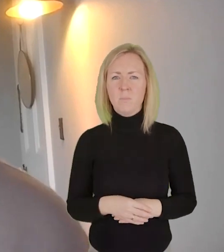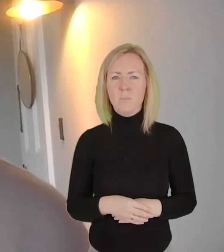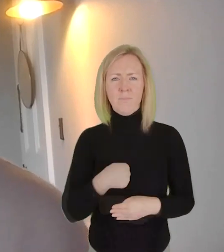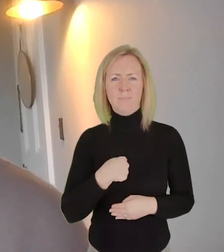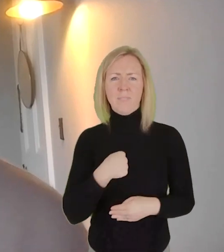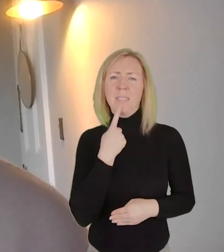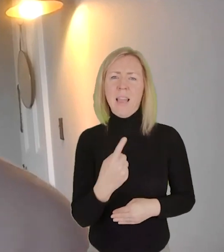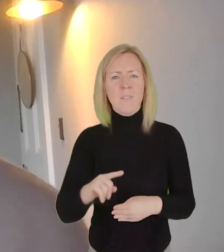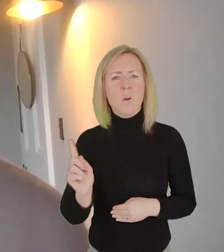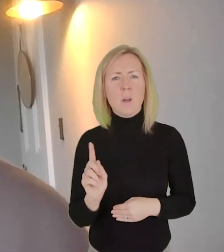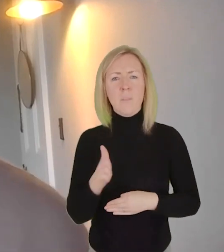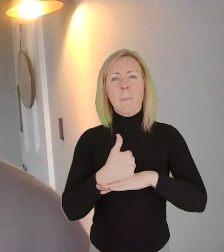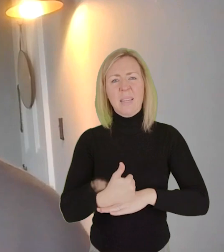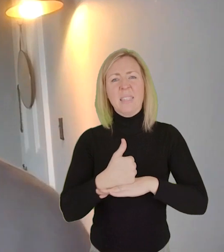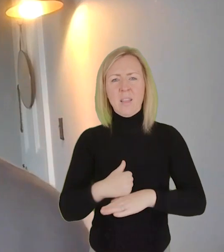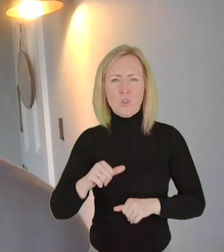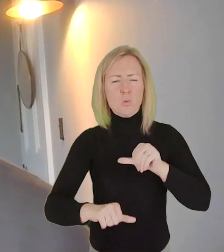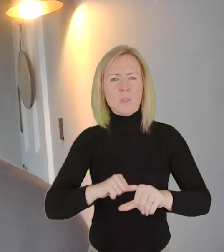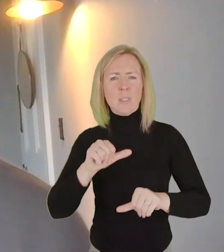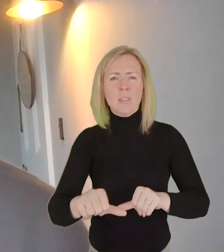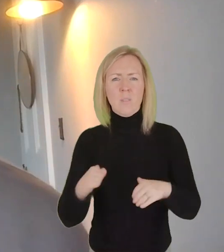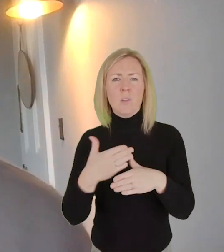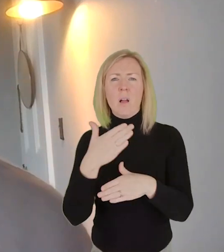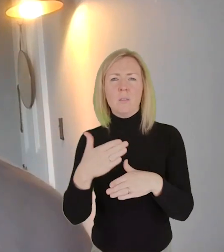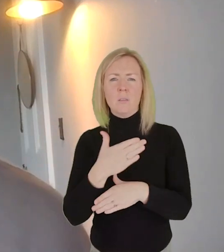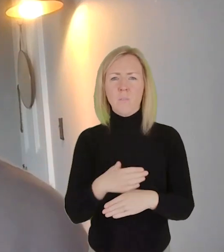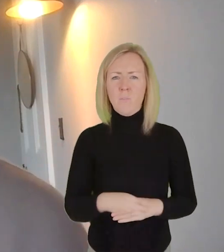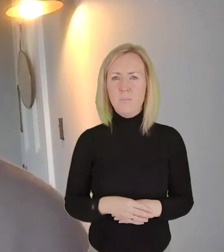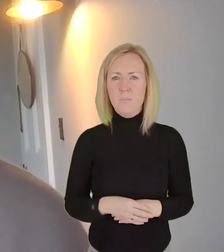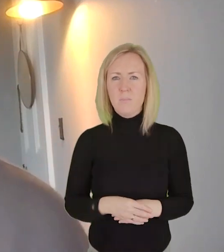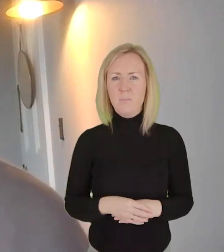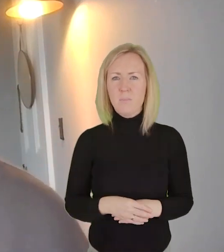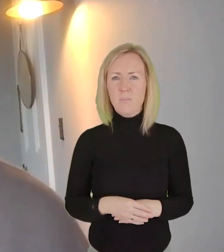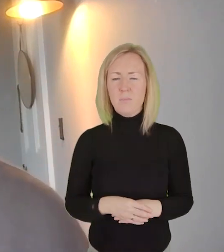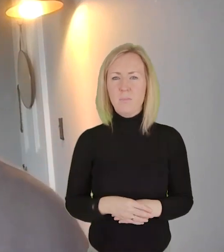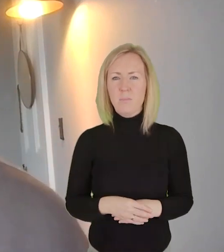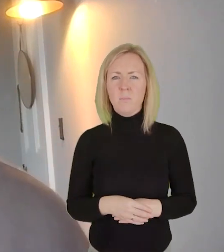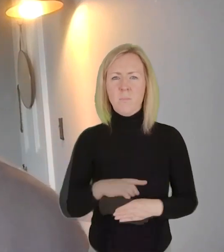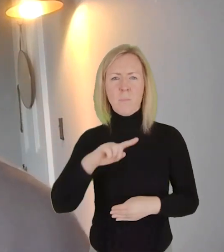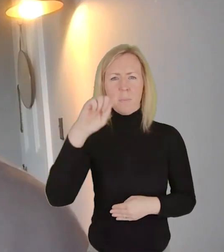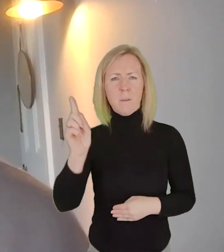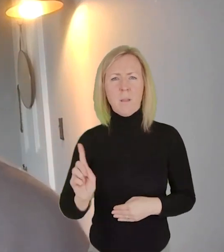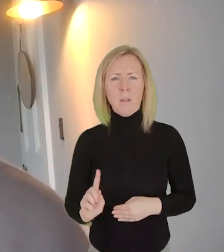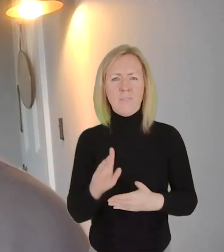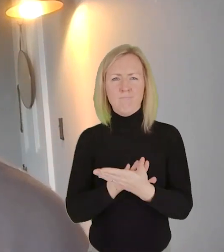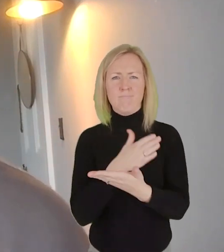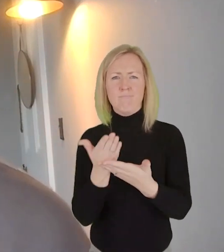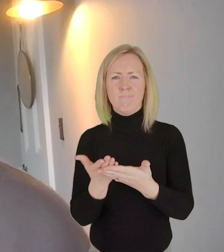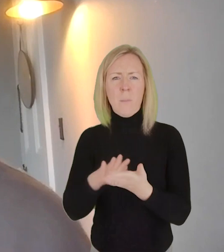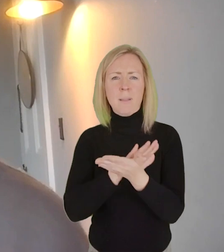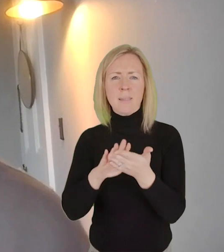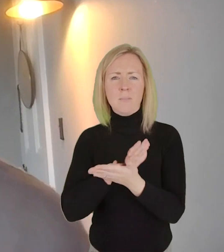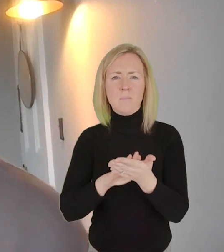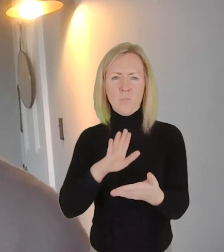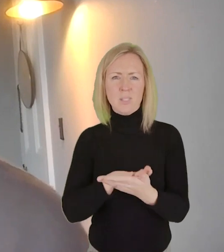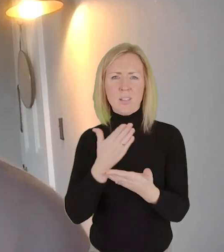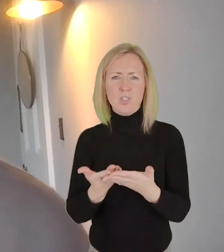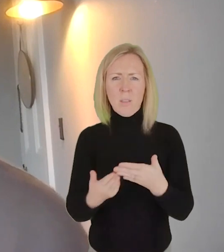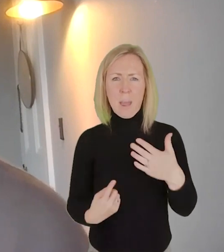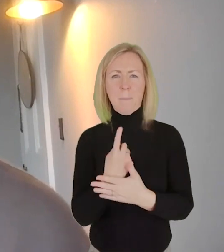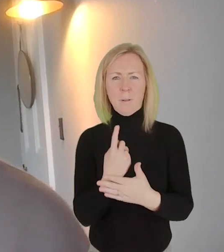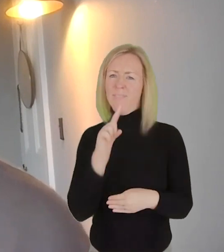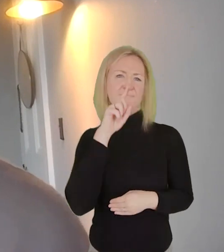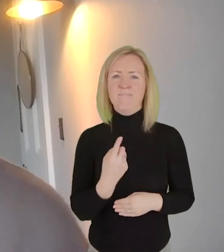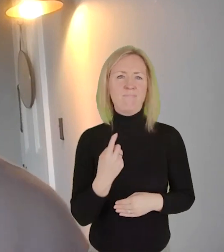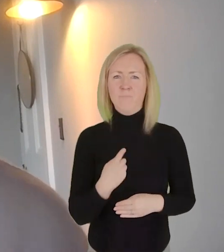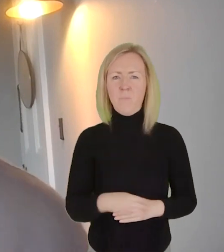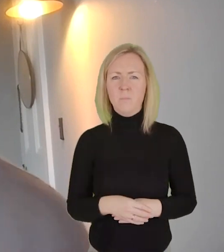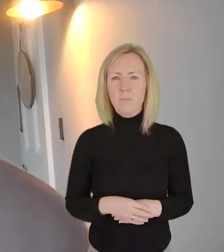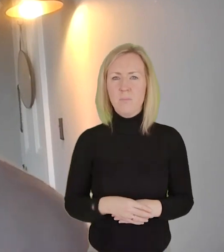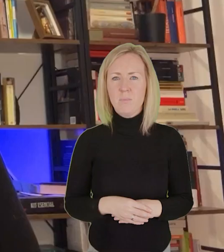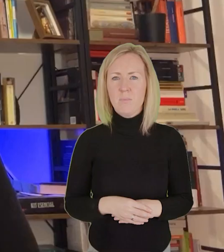And as I said, it's for those kind of like mundane routine sort of, know, translations that just would not happen if it was done using Pimpor.